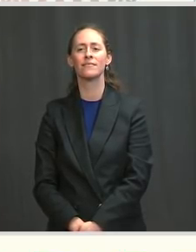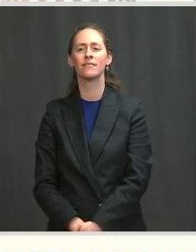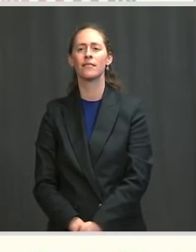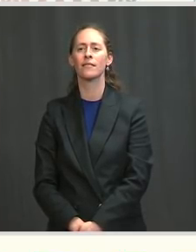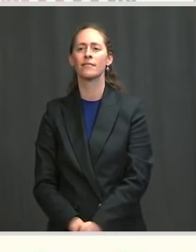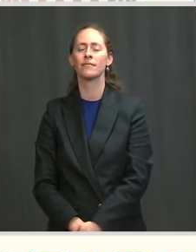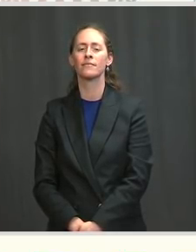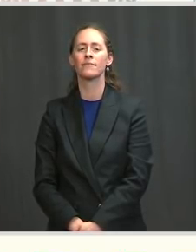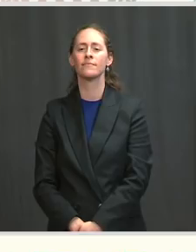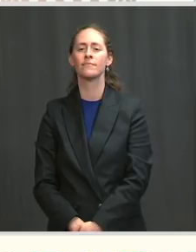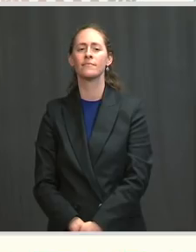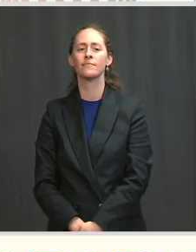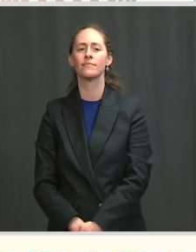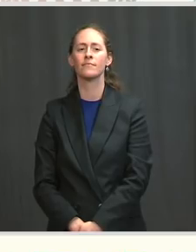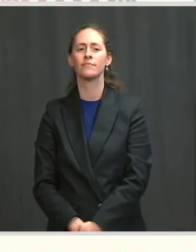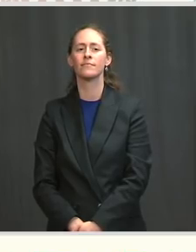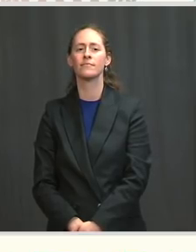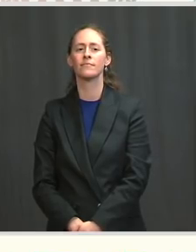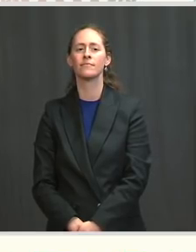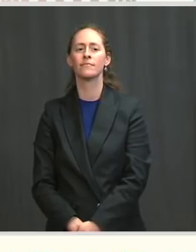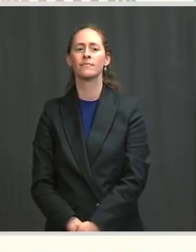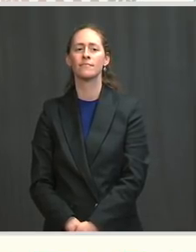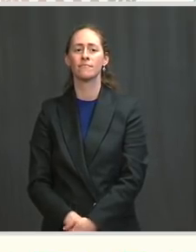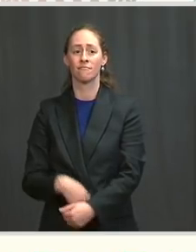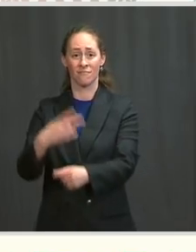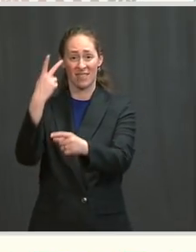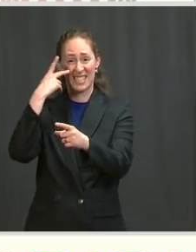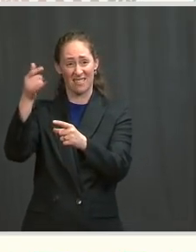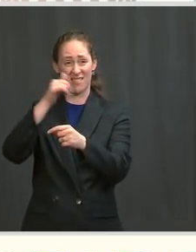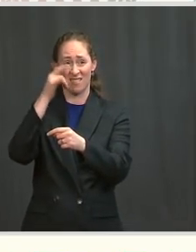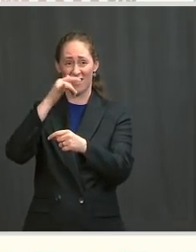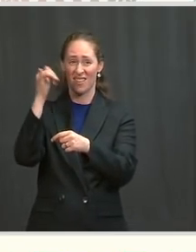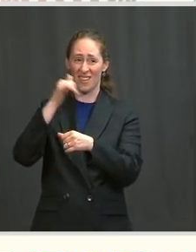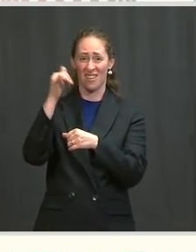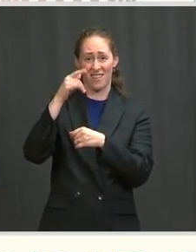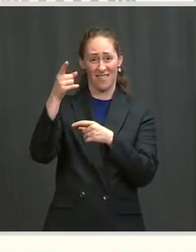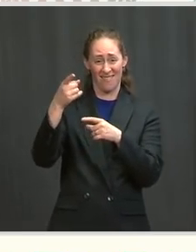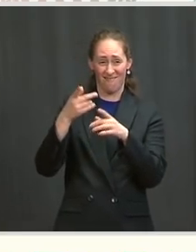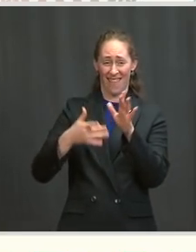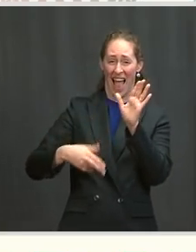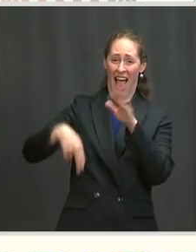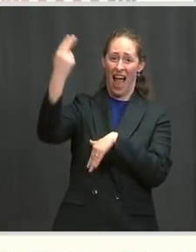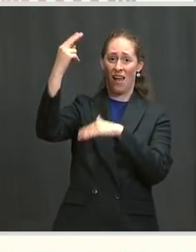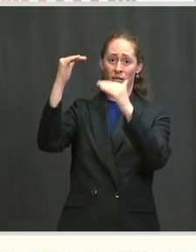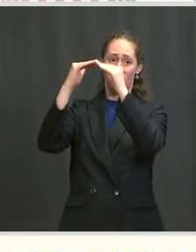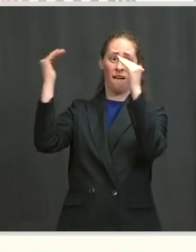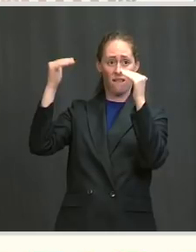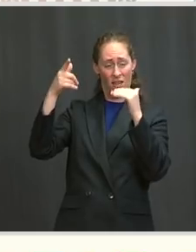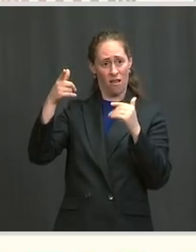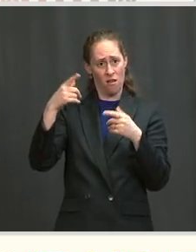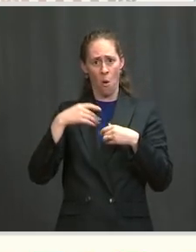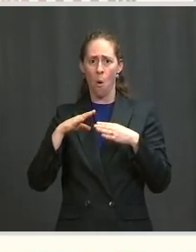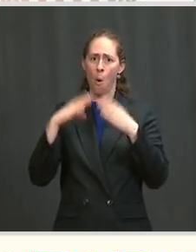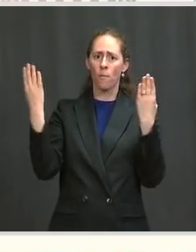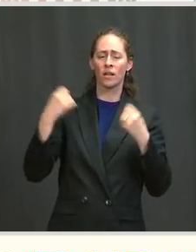One of the highest-ranking openly transgender servicemembers in the United States Military. Lieutenant Colonel Fram,